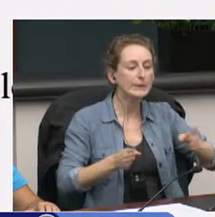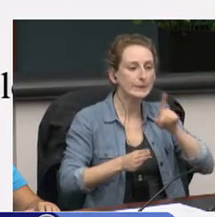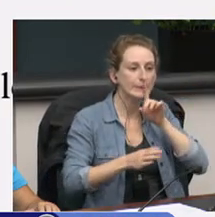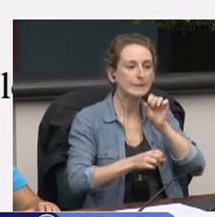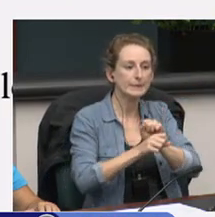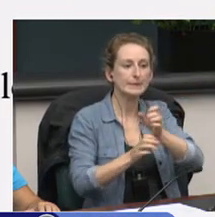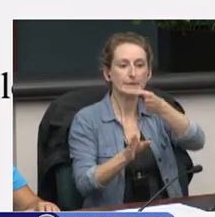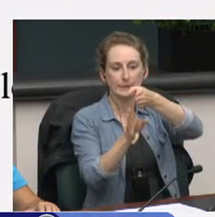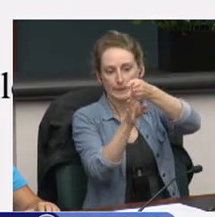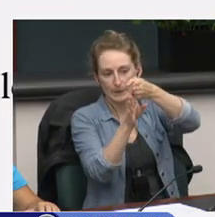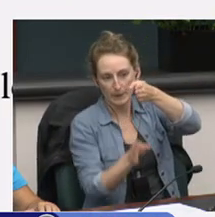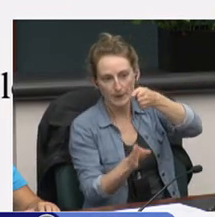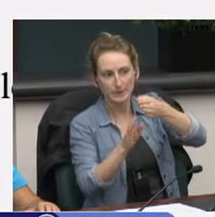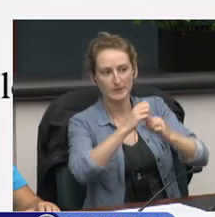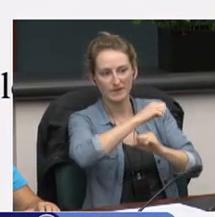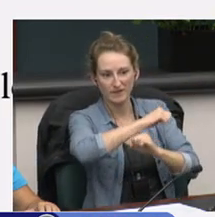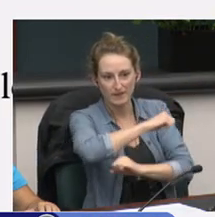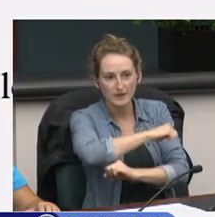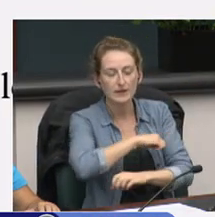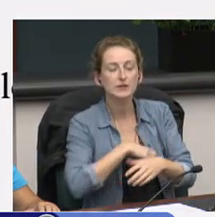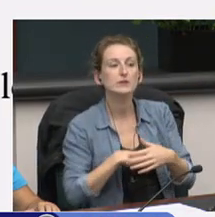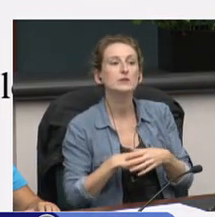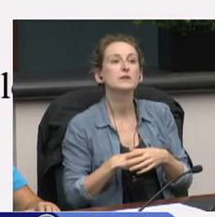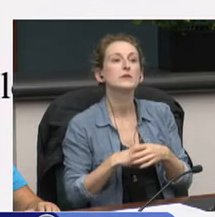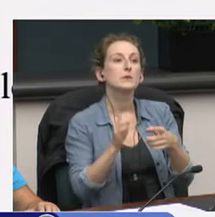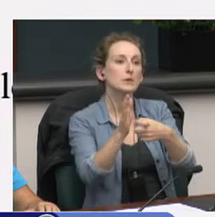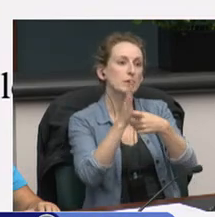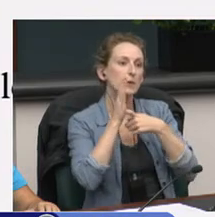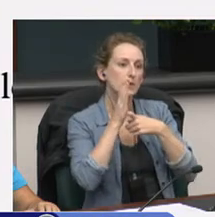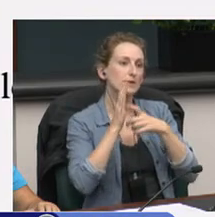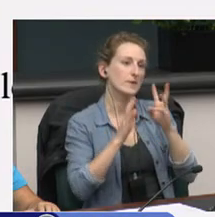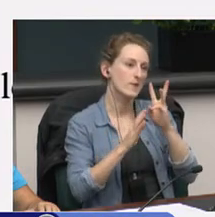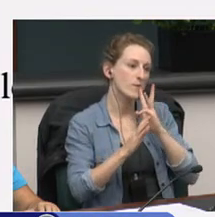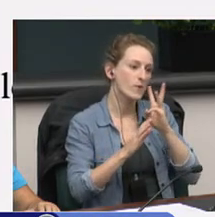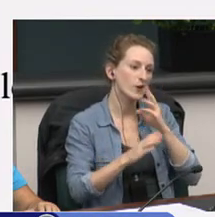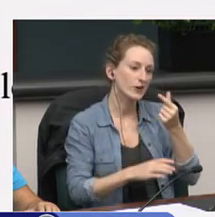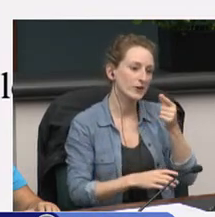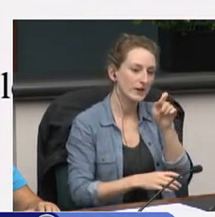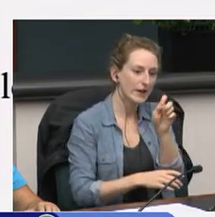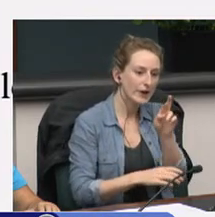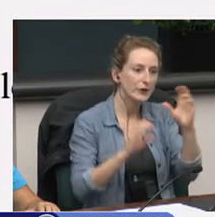foundation requiring drain rain gutters and downspouts that there's uniform